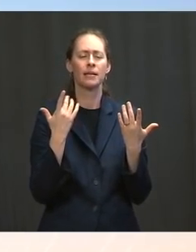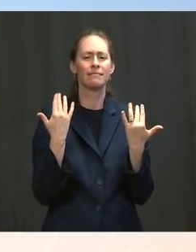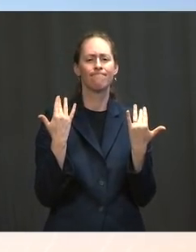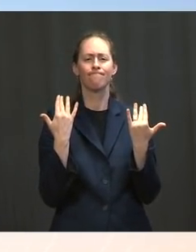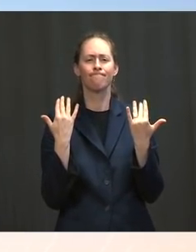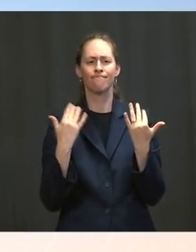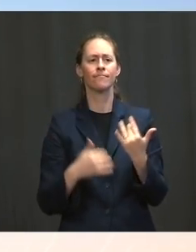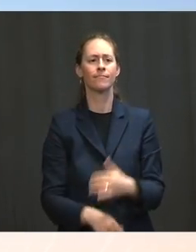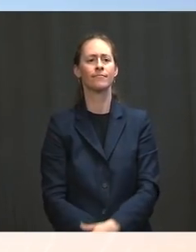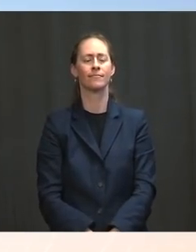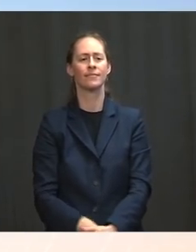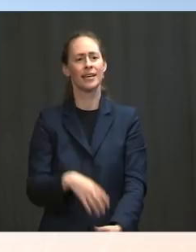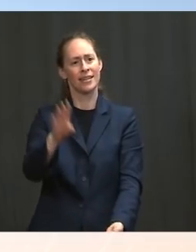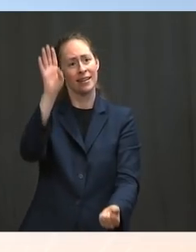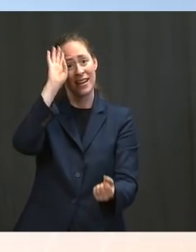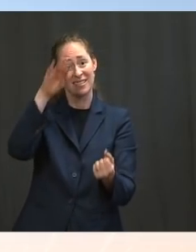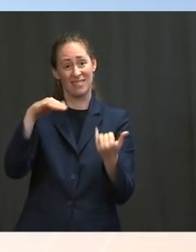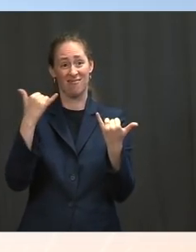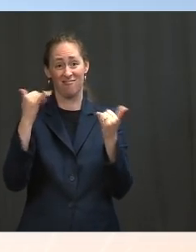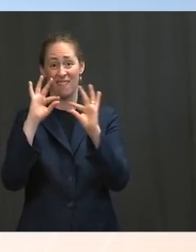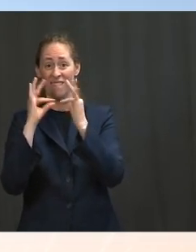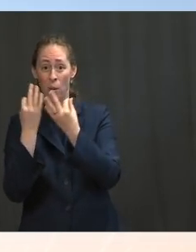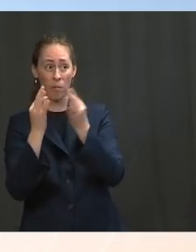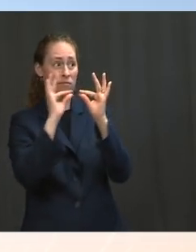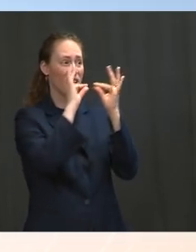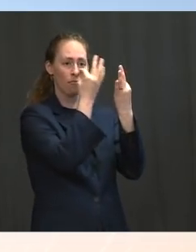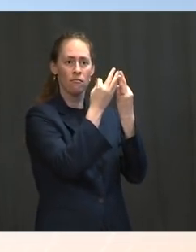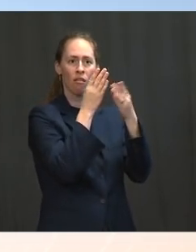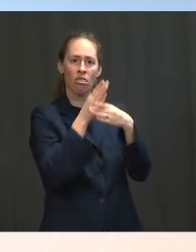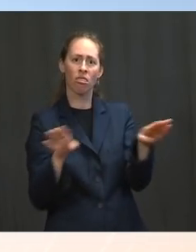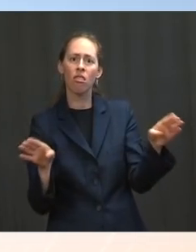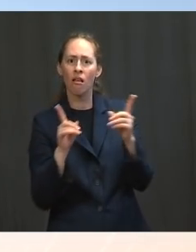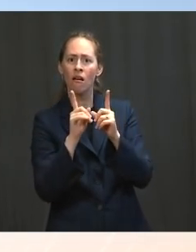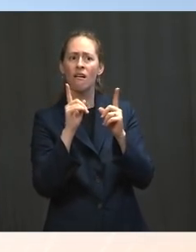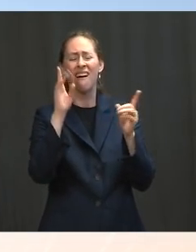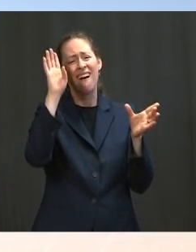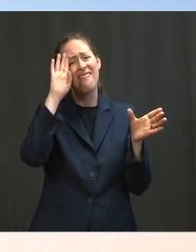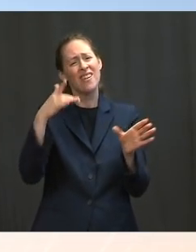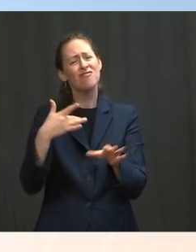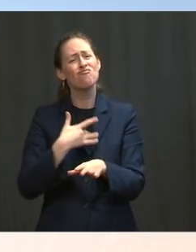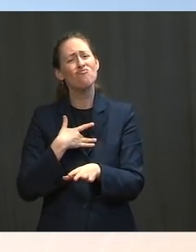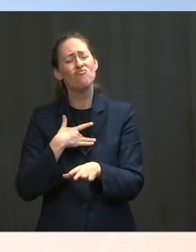We know that's a heartbreaking challenge that a lot of people are dealing with. And a lot of people are eager to travel,